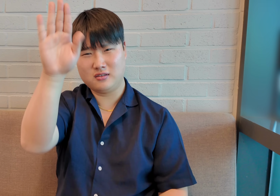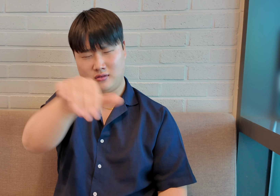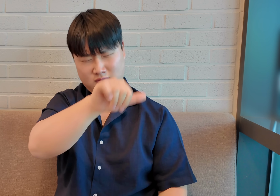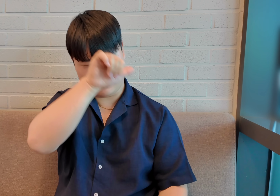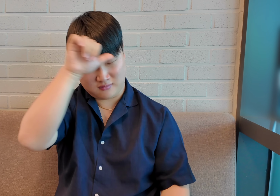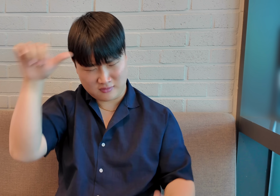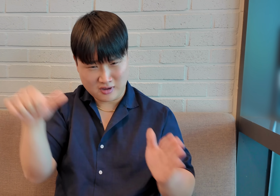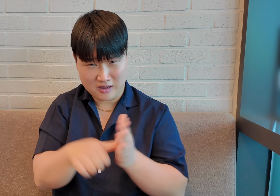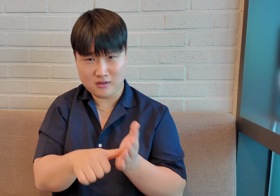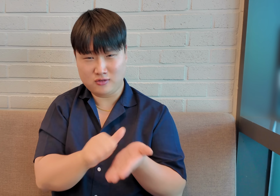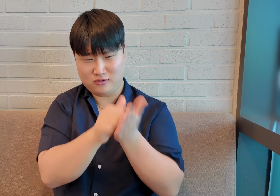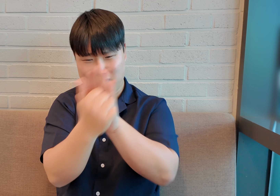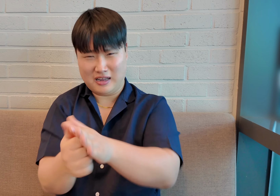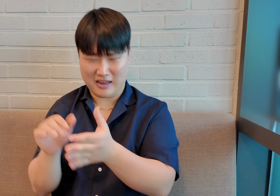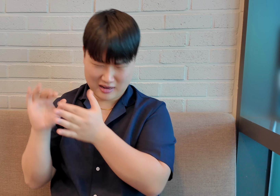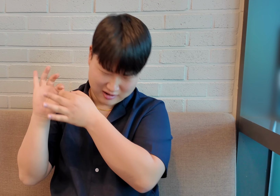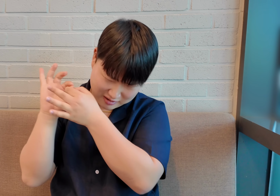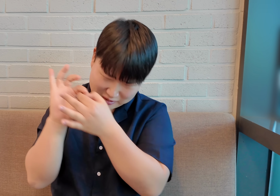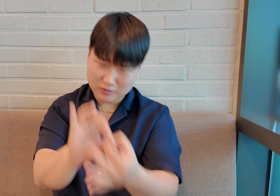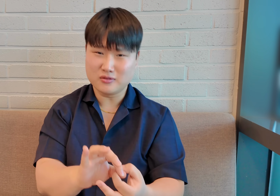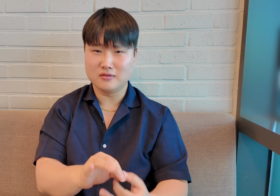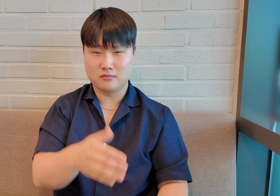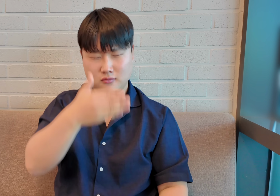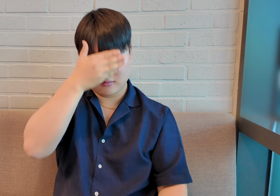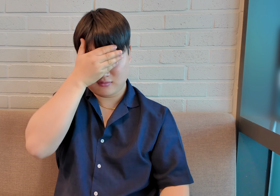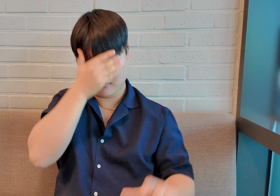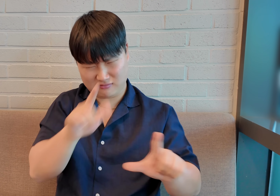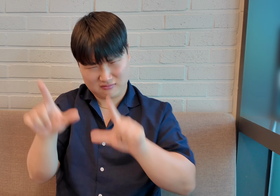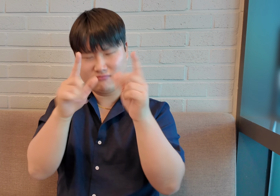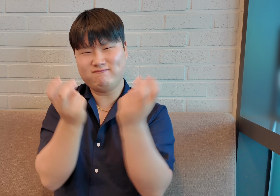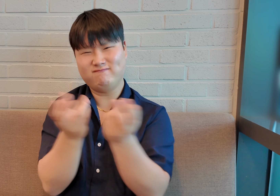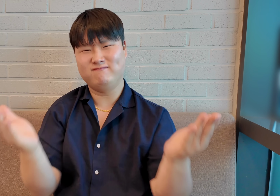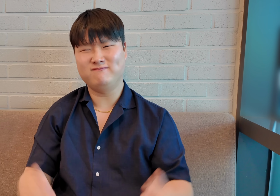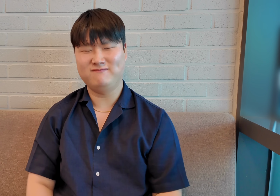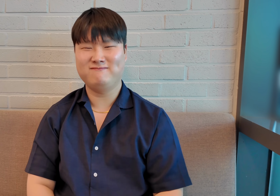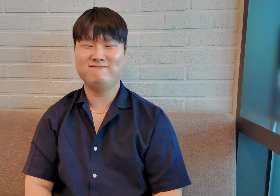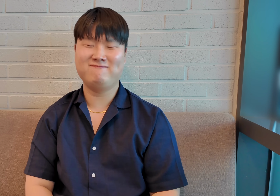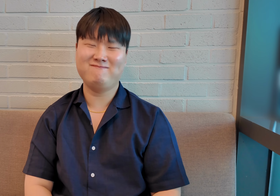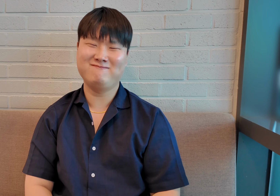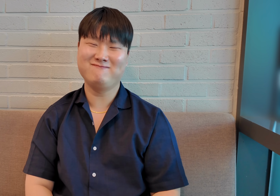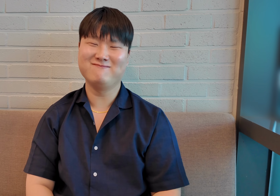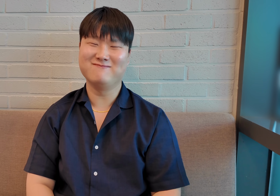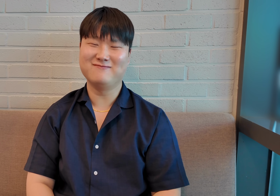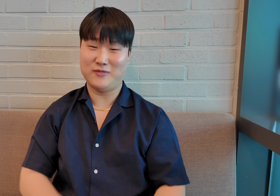In that case, you will live your whole life without being able to see it until you go to the grave. There is nothing you can do.